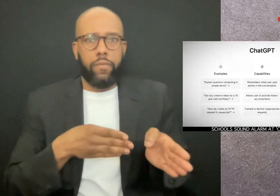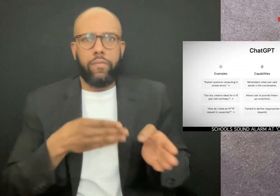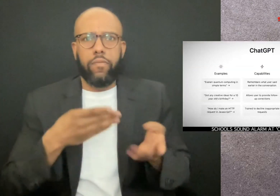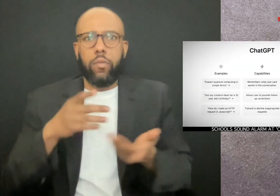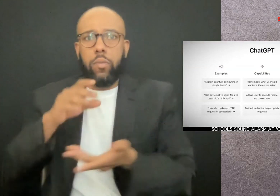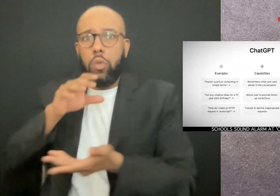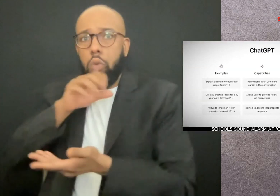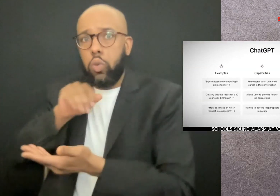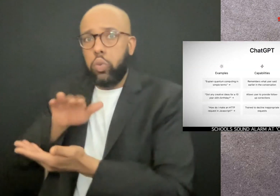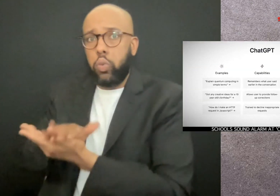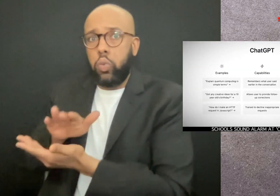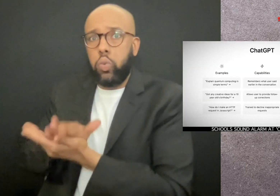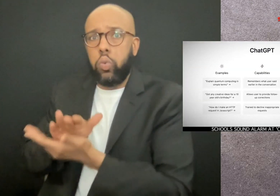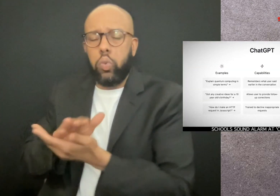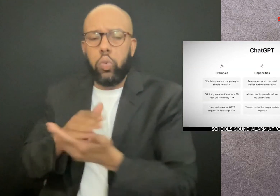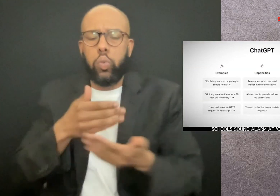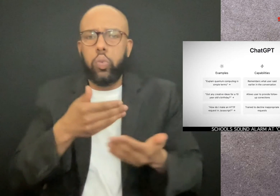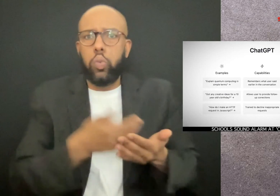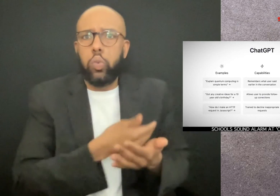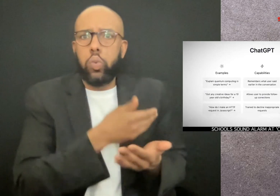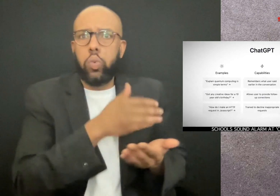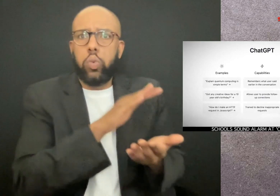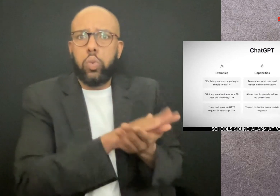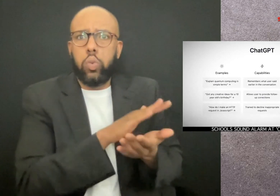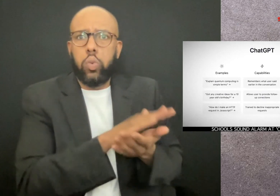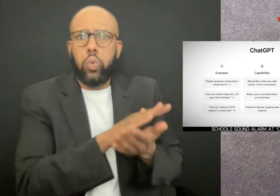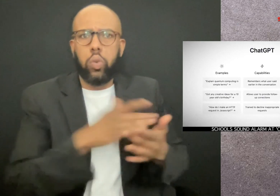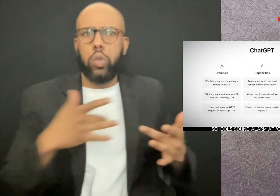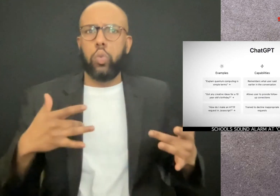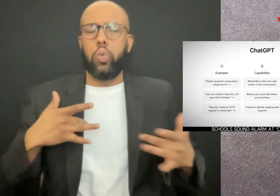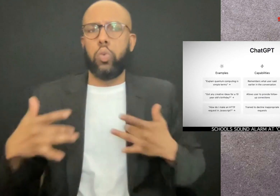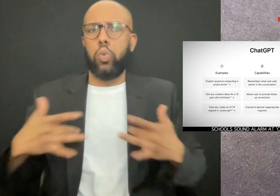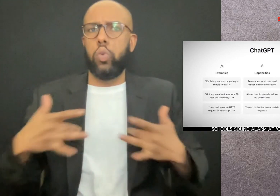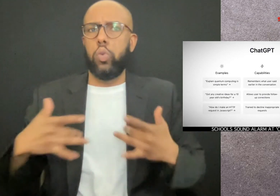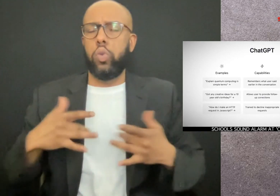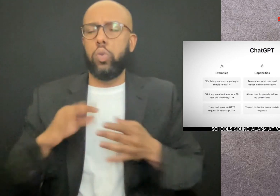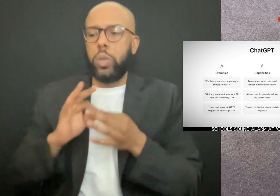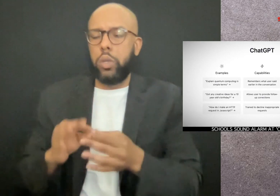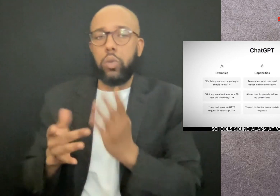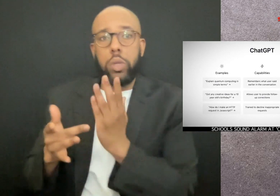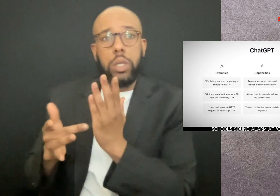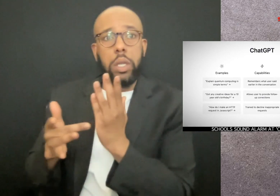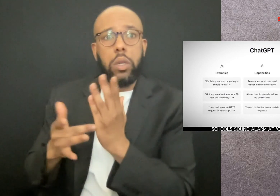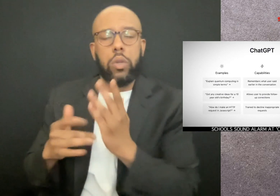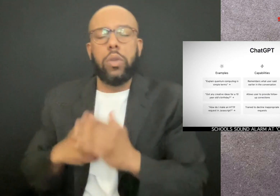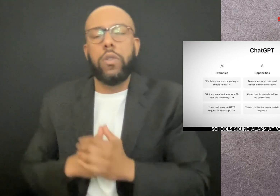now shifting from old schoolbooks to new school concerns technology